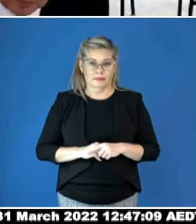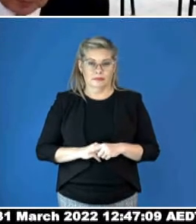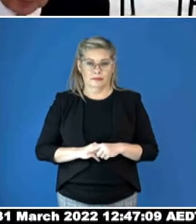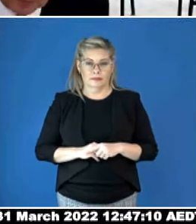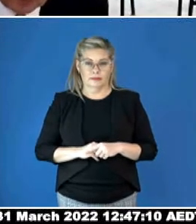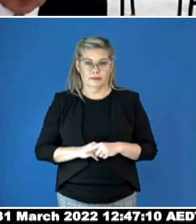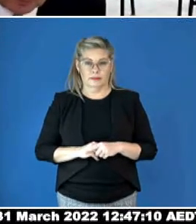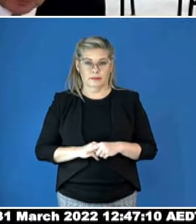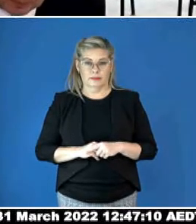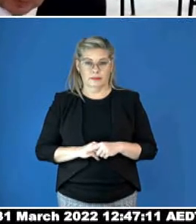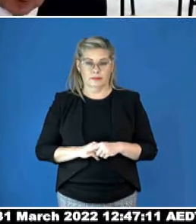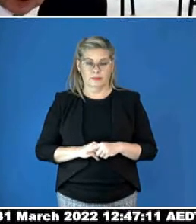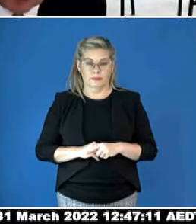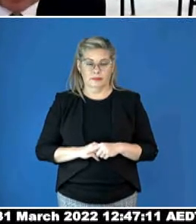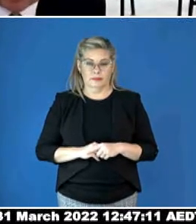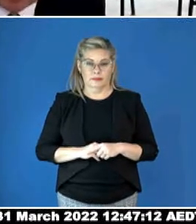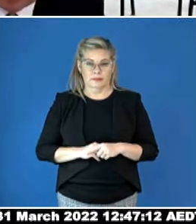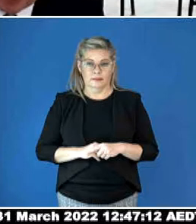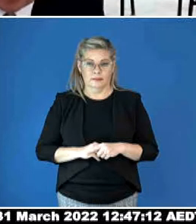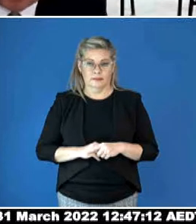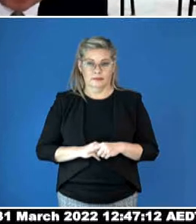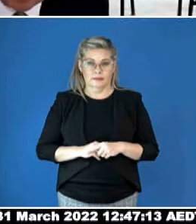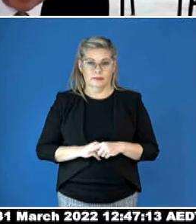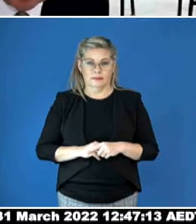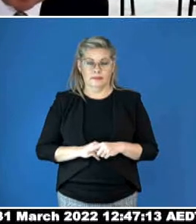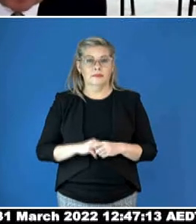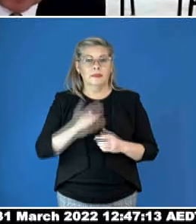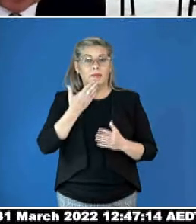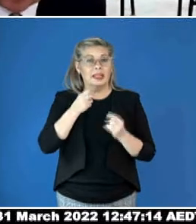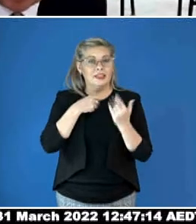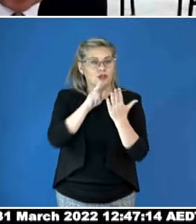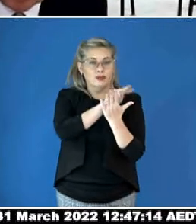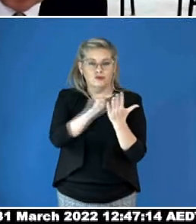I can see "service coordinator." Could you read the rest to yourself? Could you read that sentence, please.